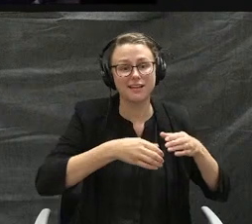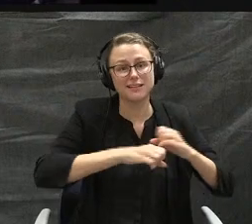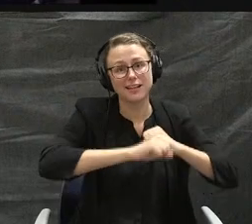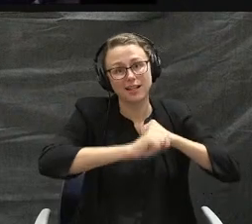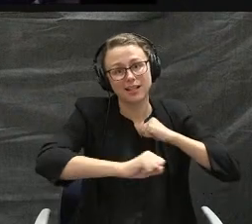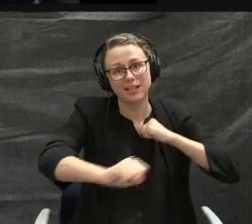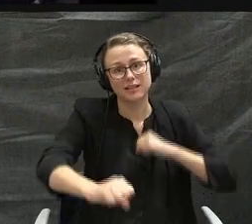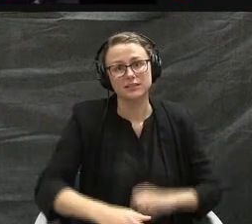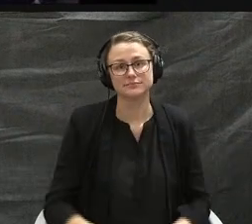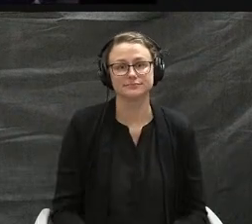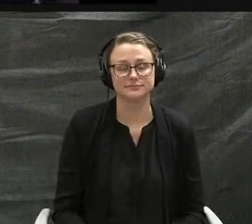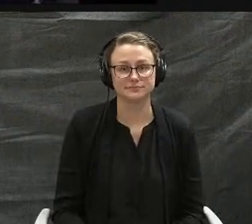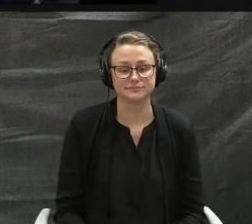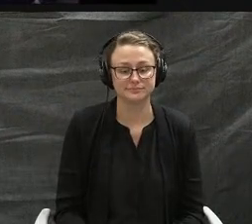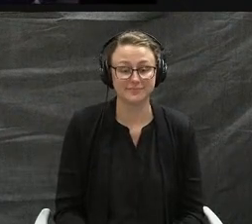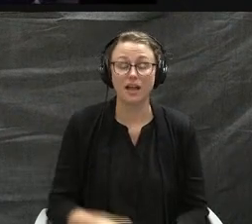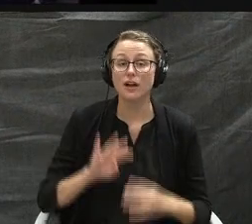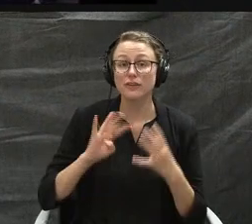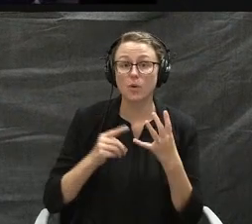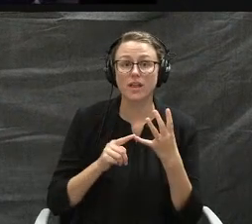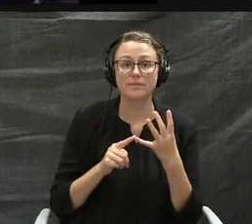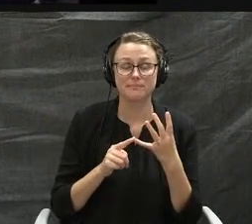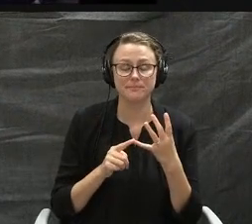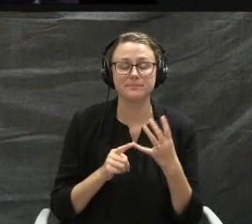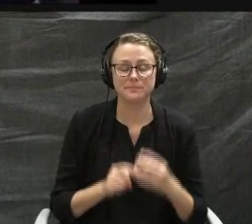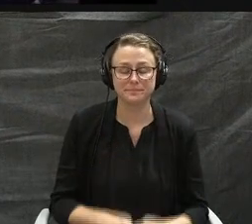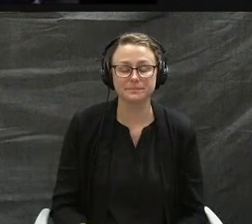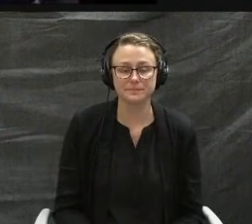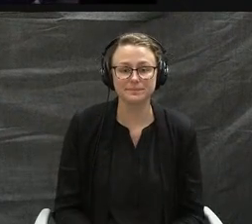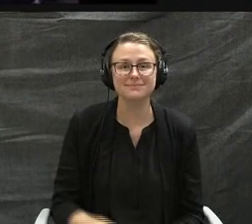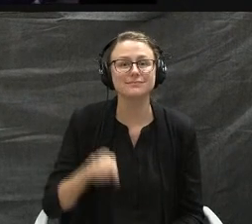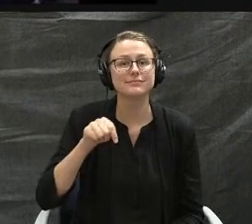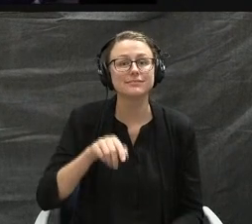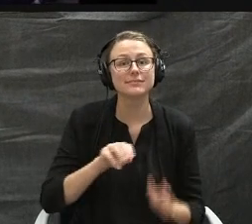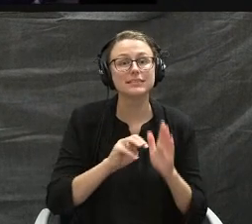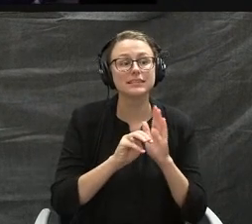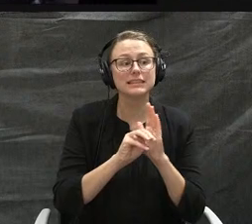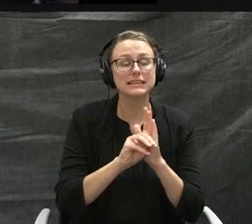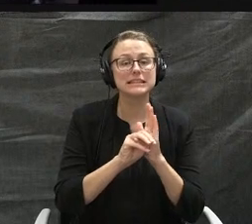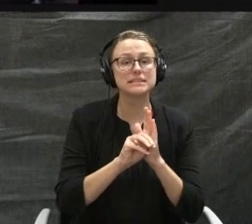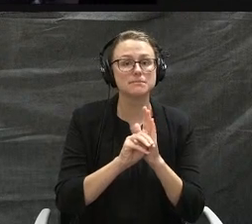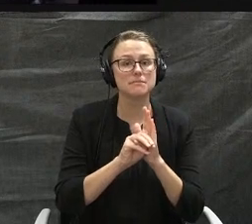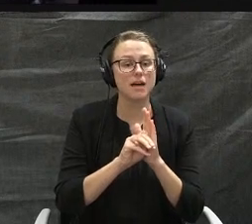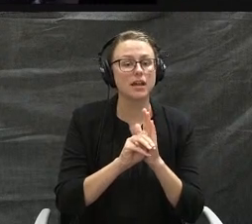1/4 uhm we this model will will cause us to do a lot of